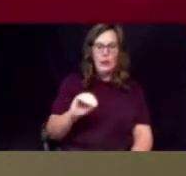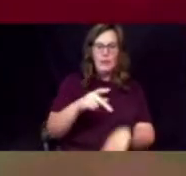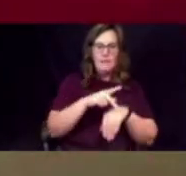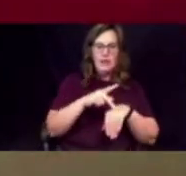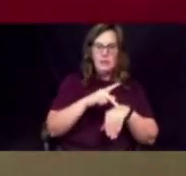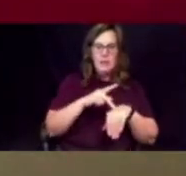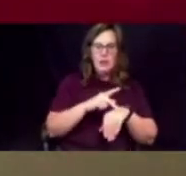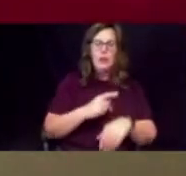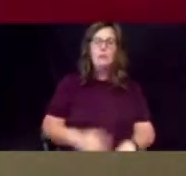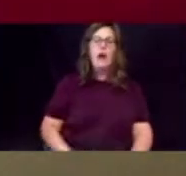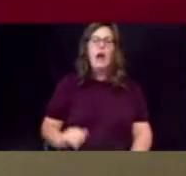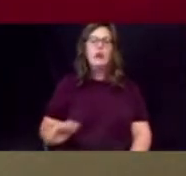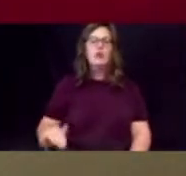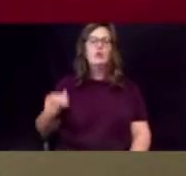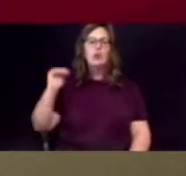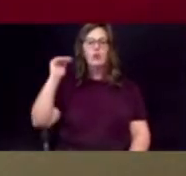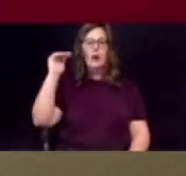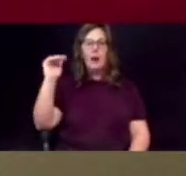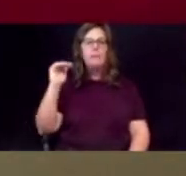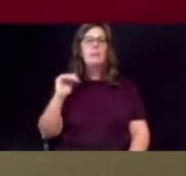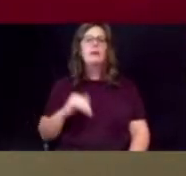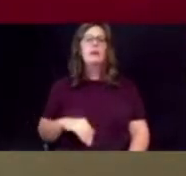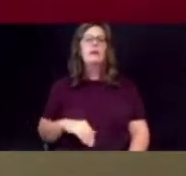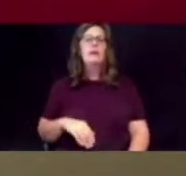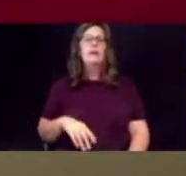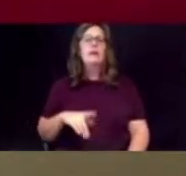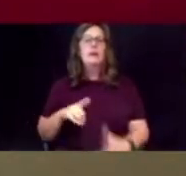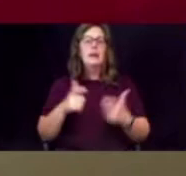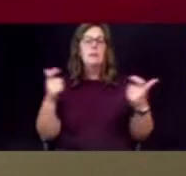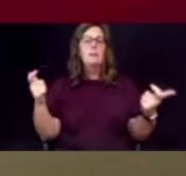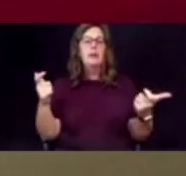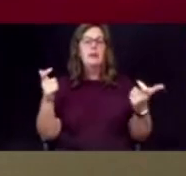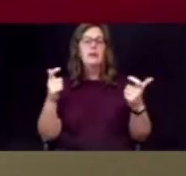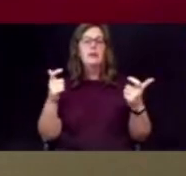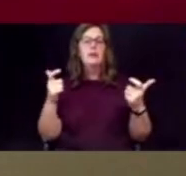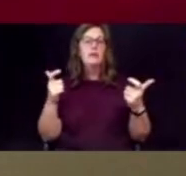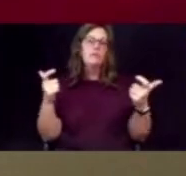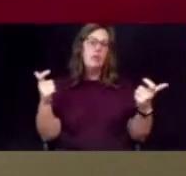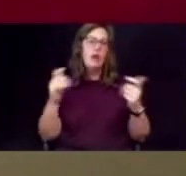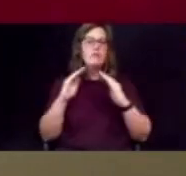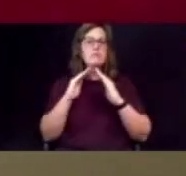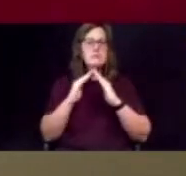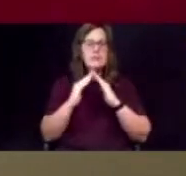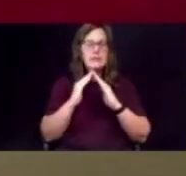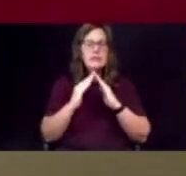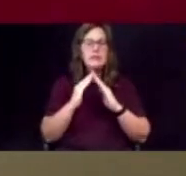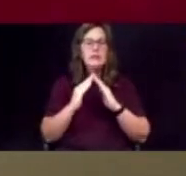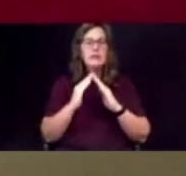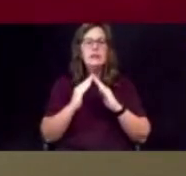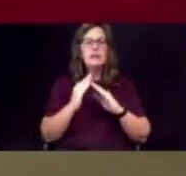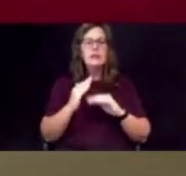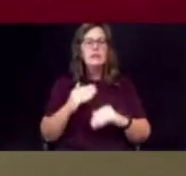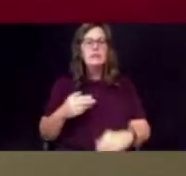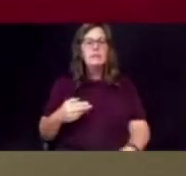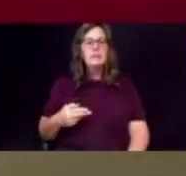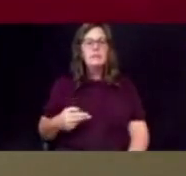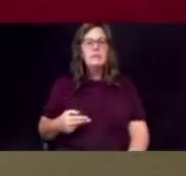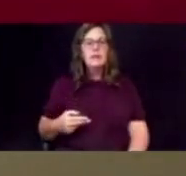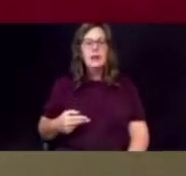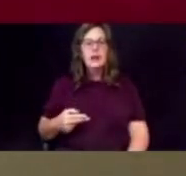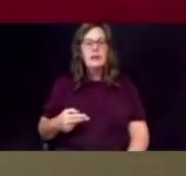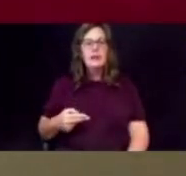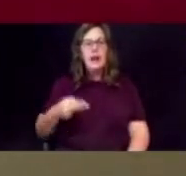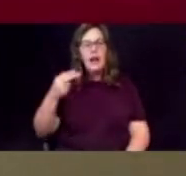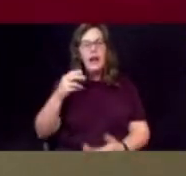did spend some time in a very large suburb uh in a very high associated economic status uh community